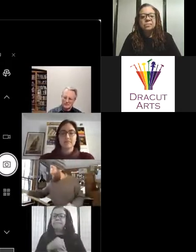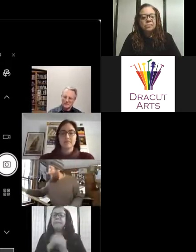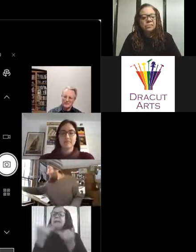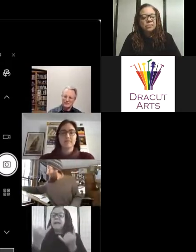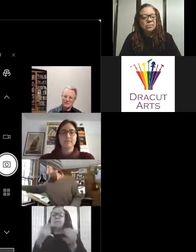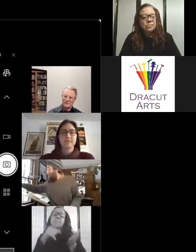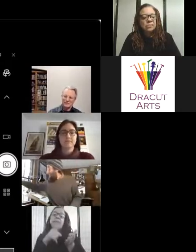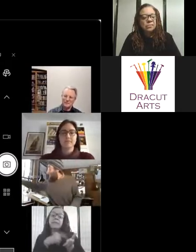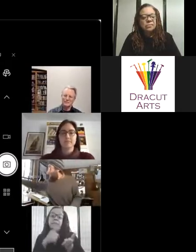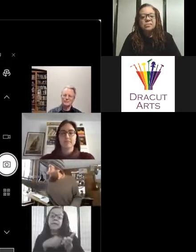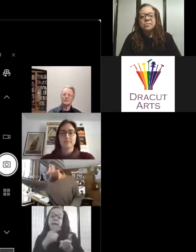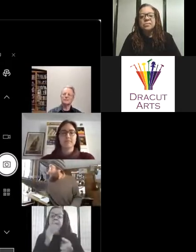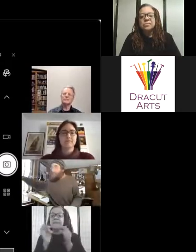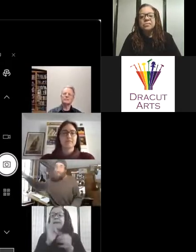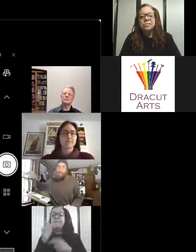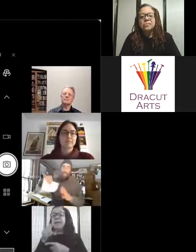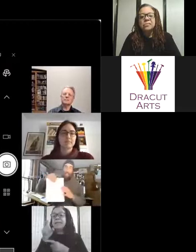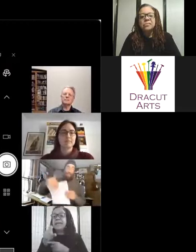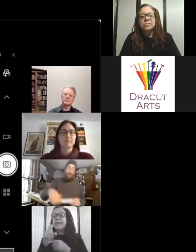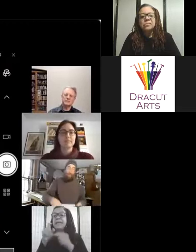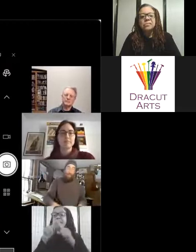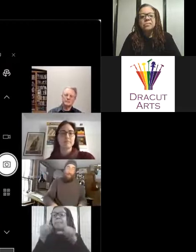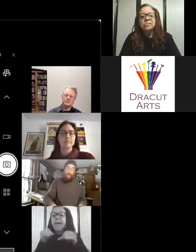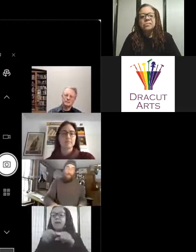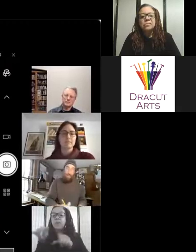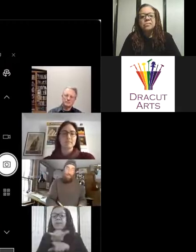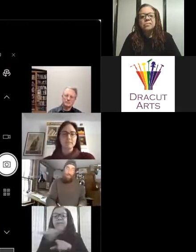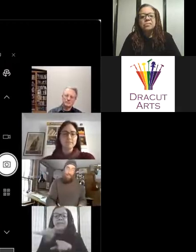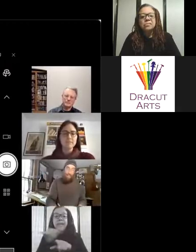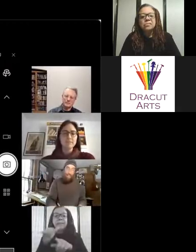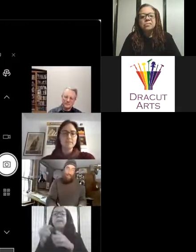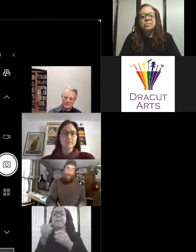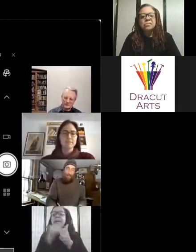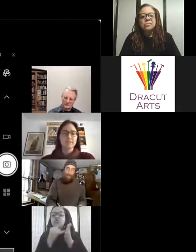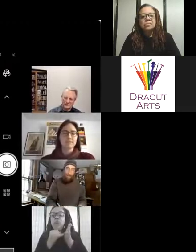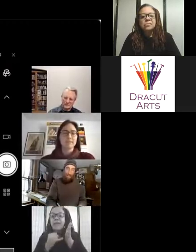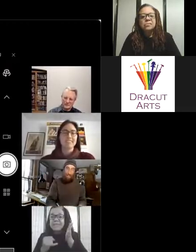if I need the panel to look just the same, I might trace, I might. That's my little